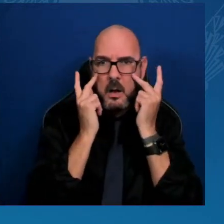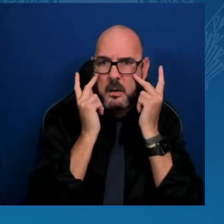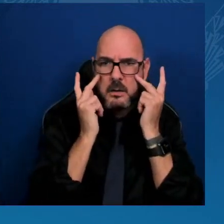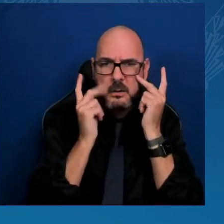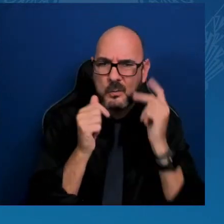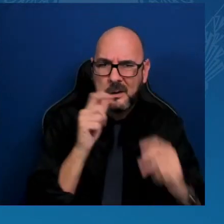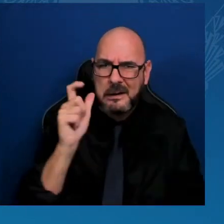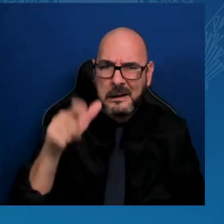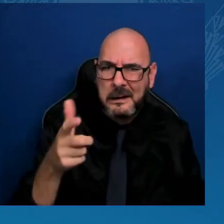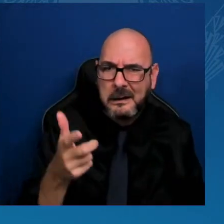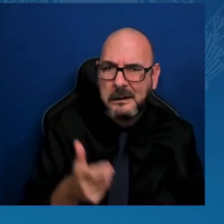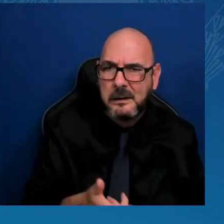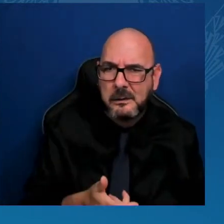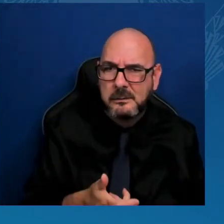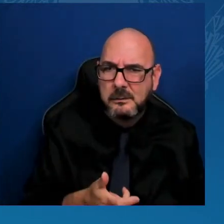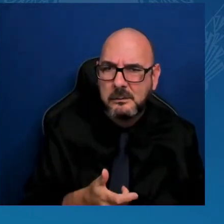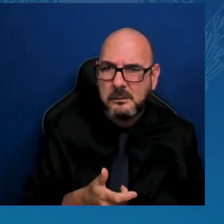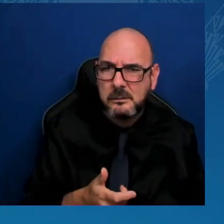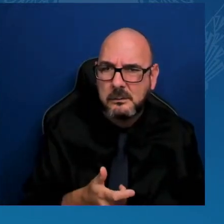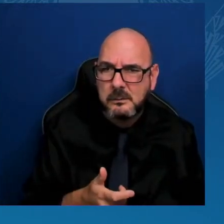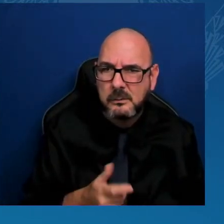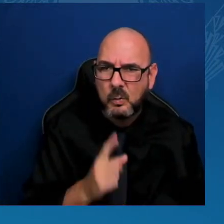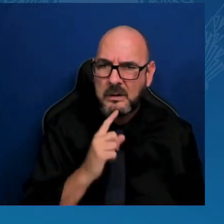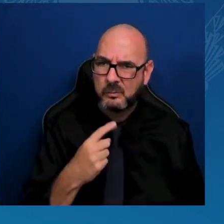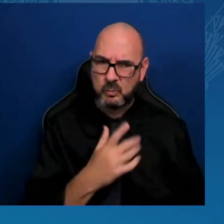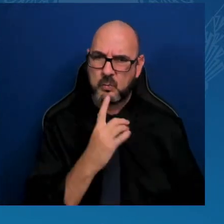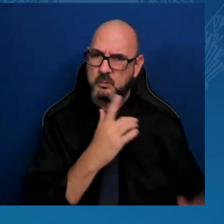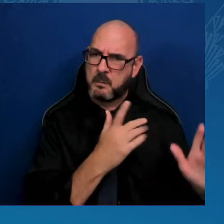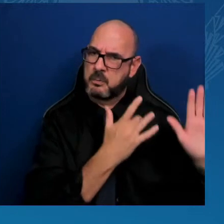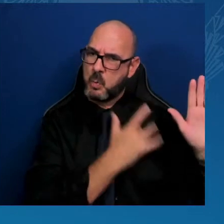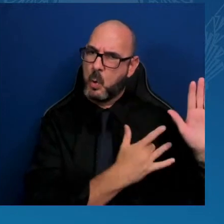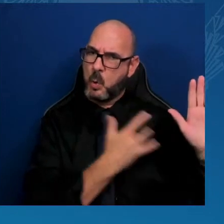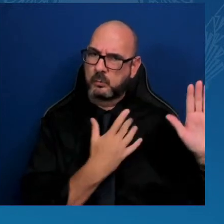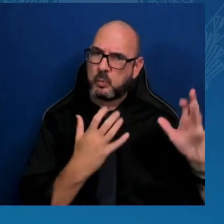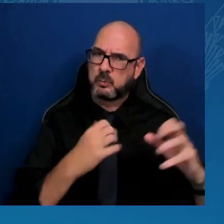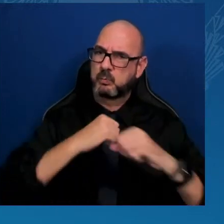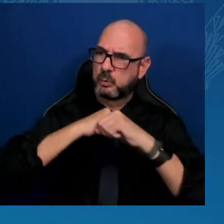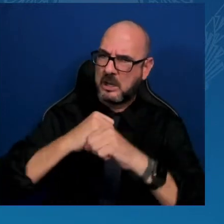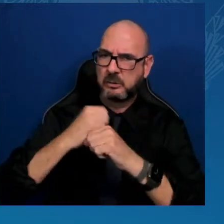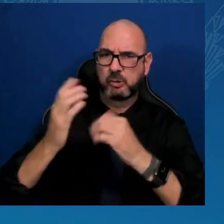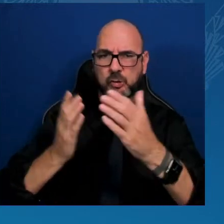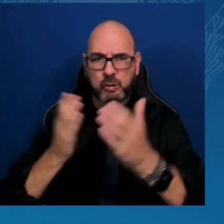we restricted the use of chokeholds and no-knock warrants by federal law enforcement.